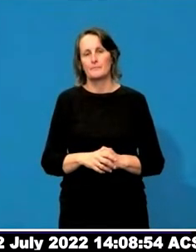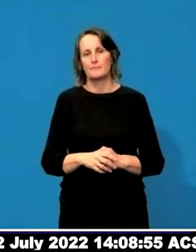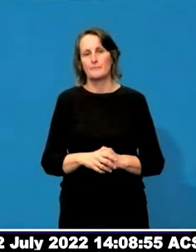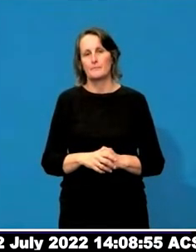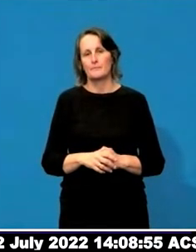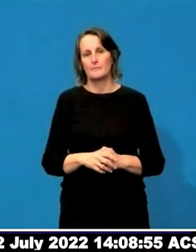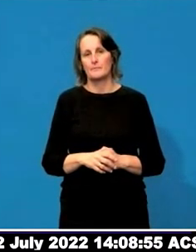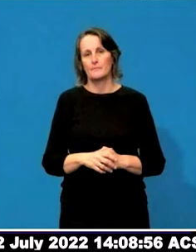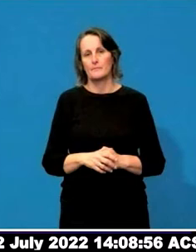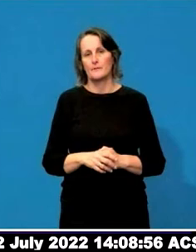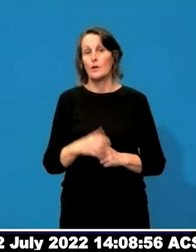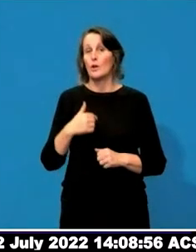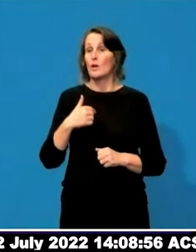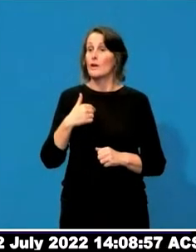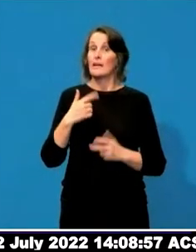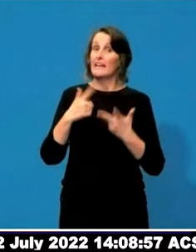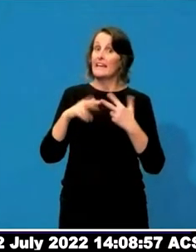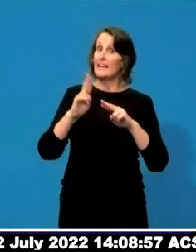to go out to the Lands and do those assessments,